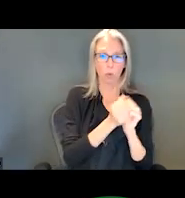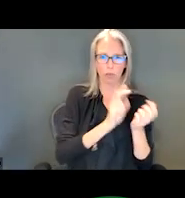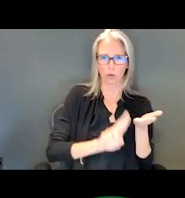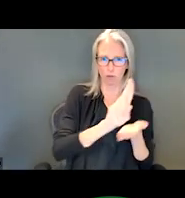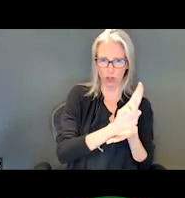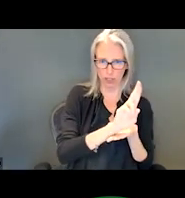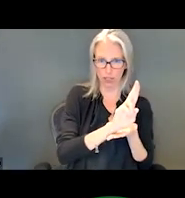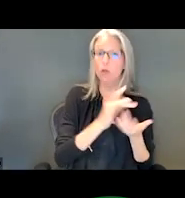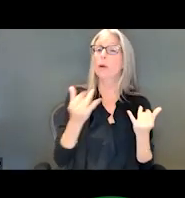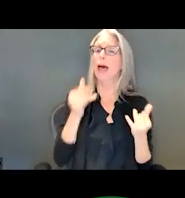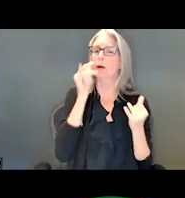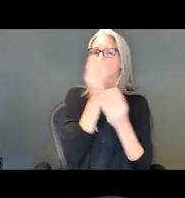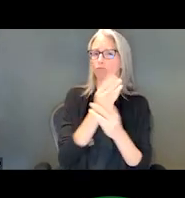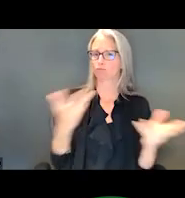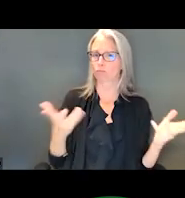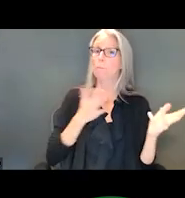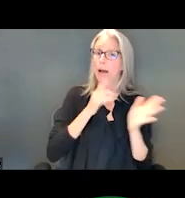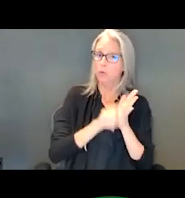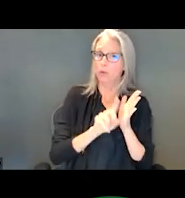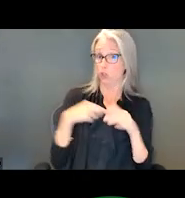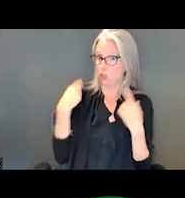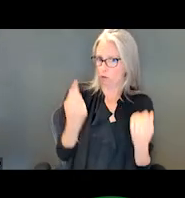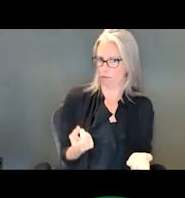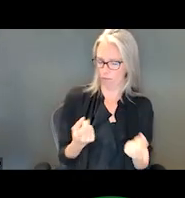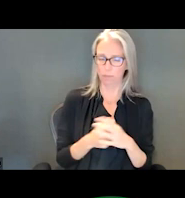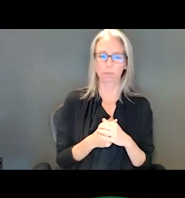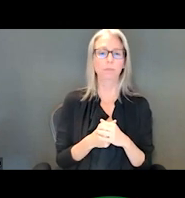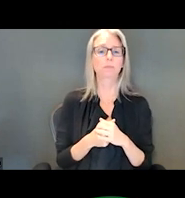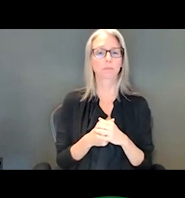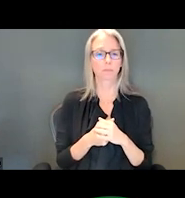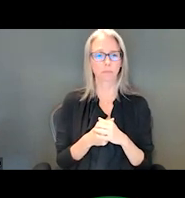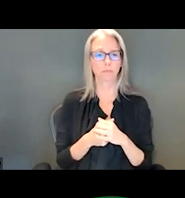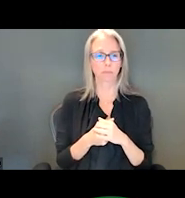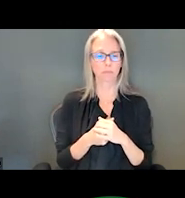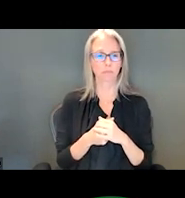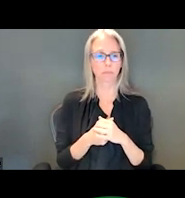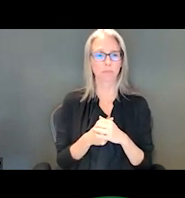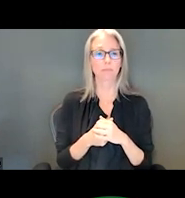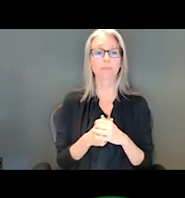In order to experience the parks, having access to reliable and current information is critical.